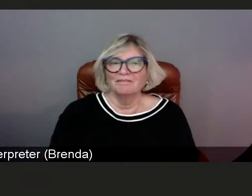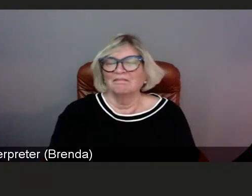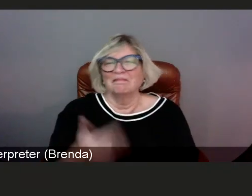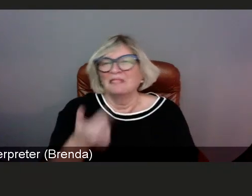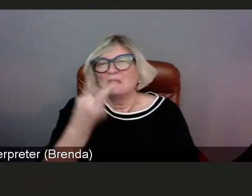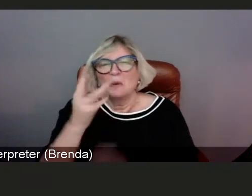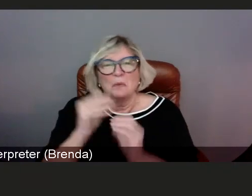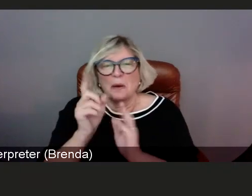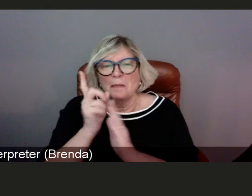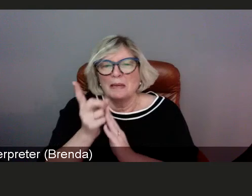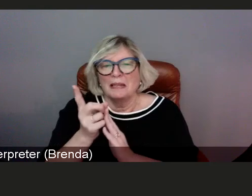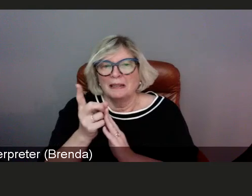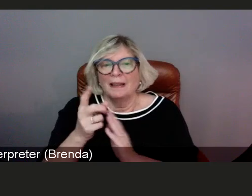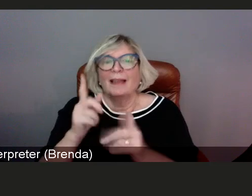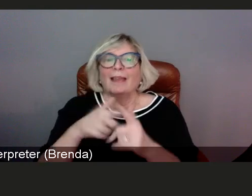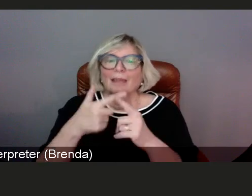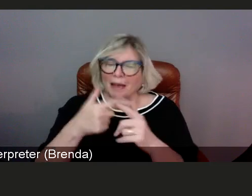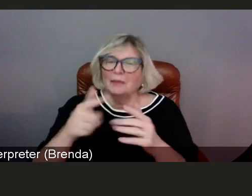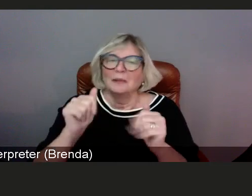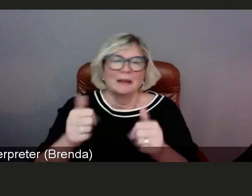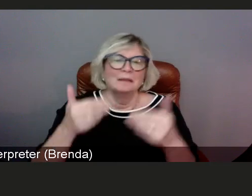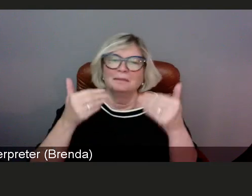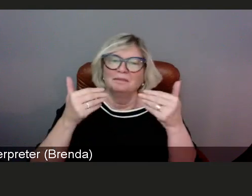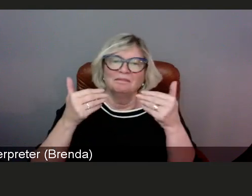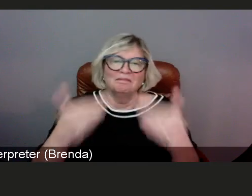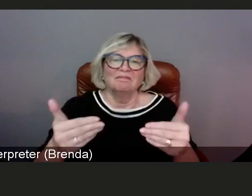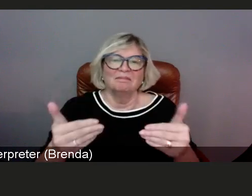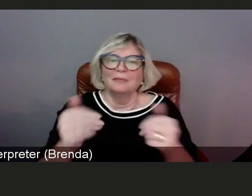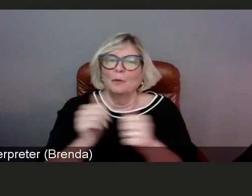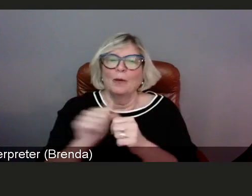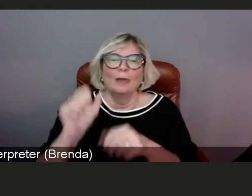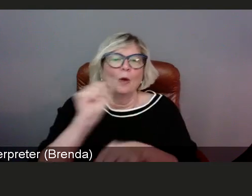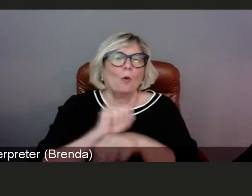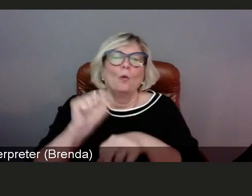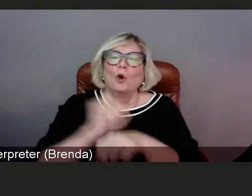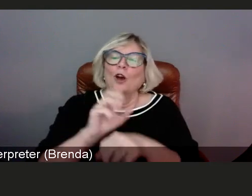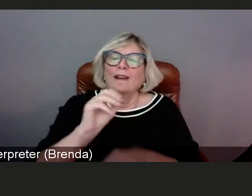and then we'll let you get on with the work of life and,